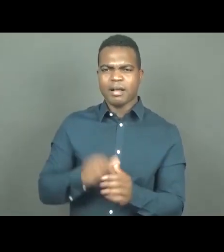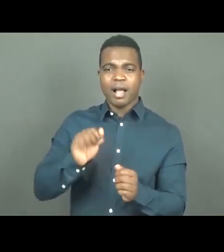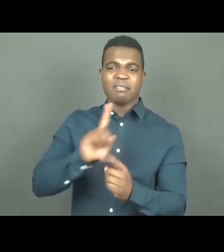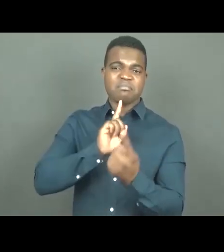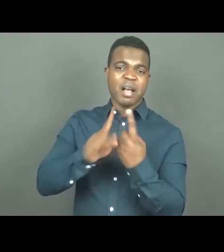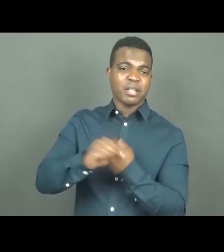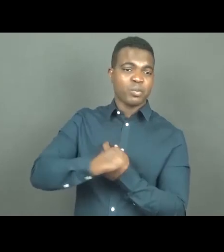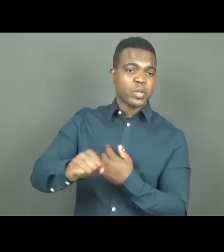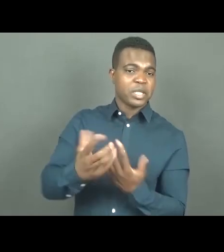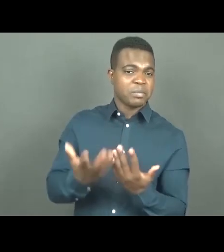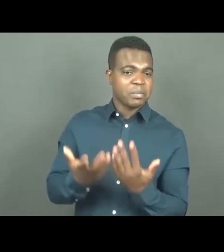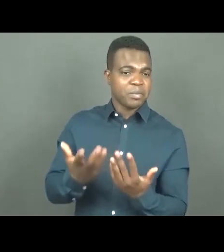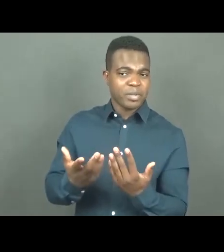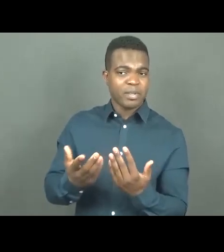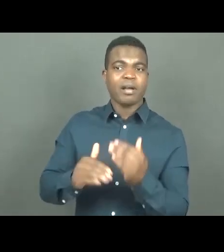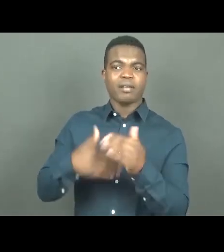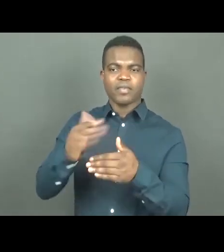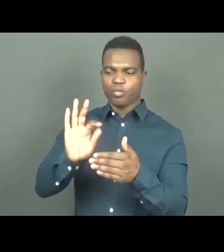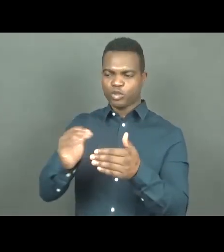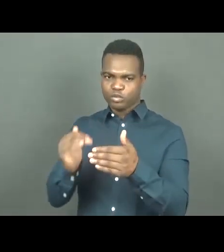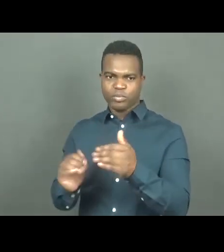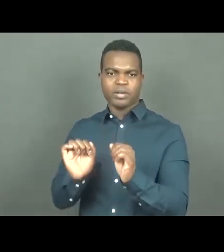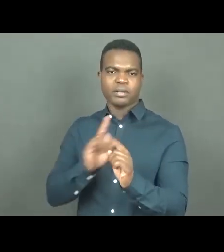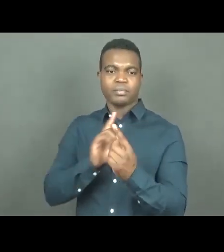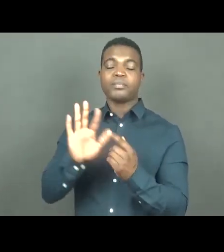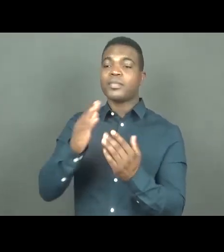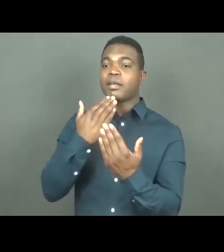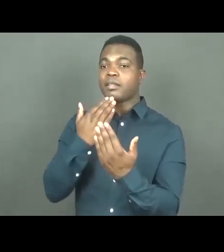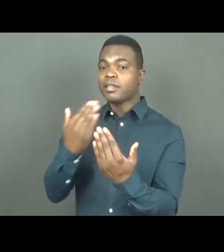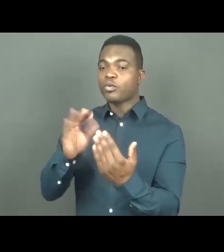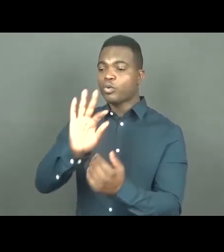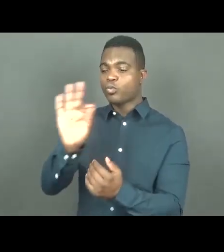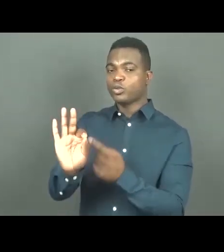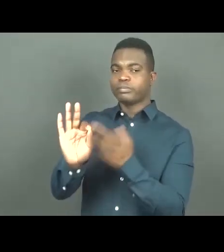good news is that the Marker has been taken up quite extensively. I don't have the exact